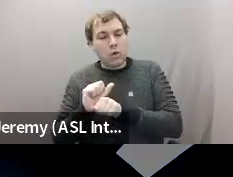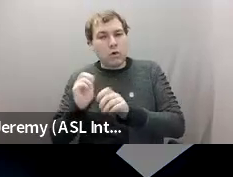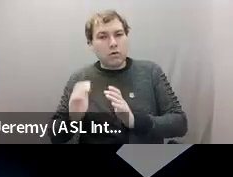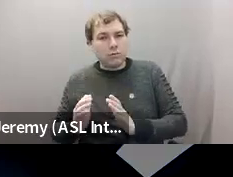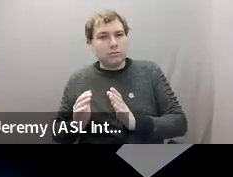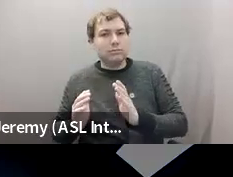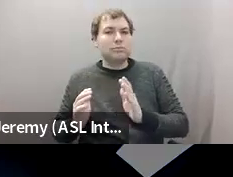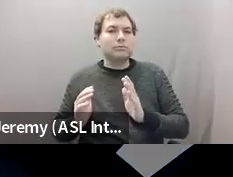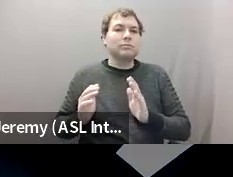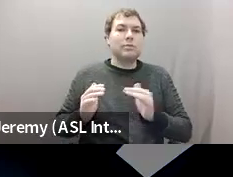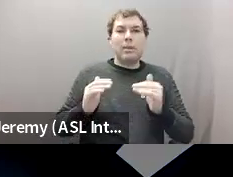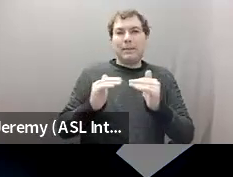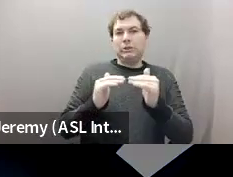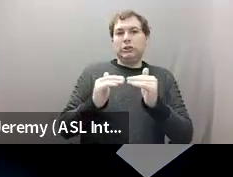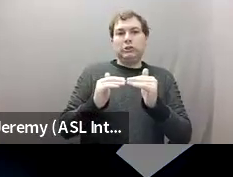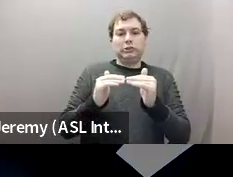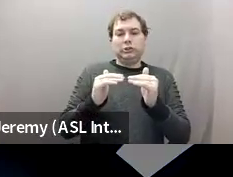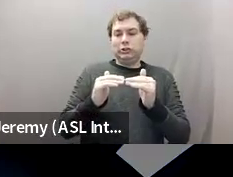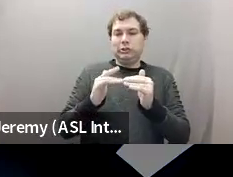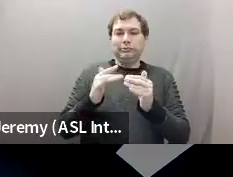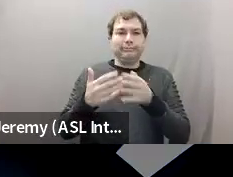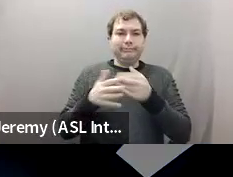Lynnie Downum-Hanzal: Just our peers in general, all the way around. Lynnie Downum-Hanzal: you know.